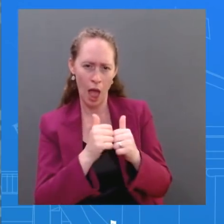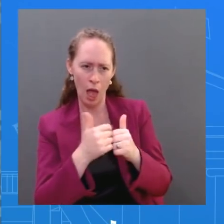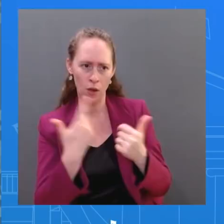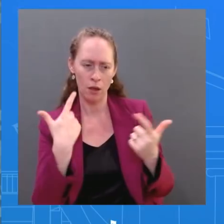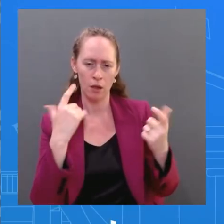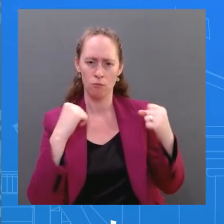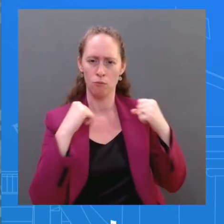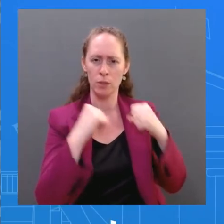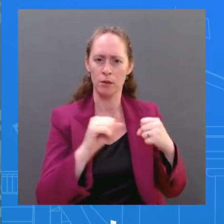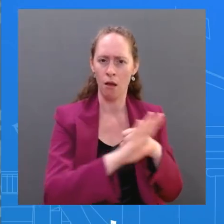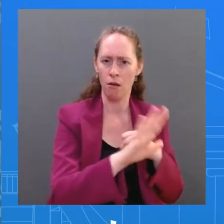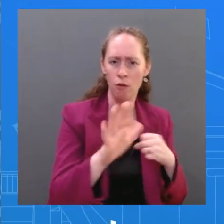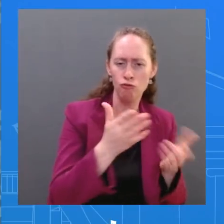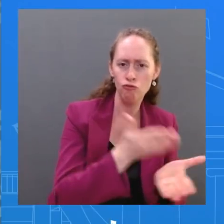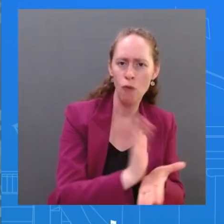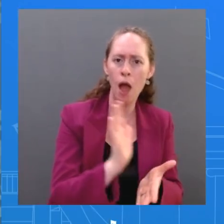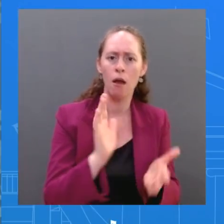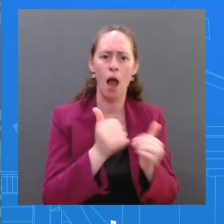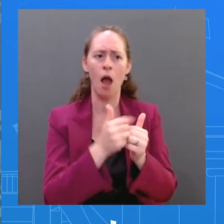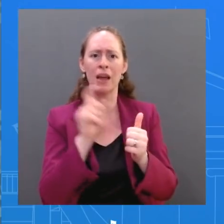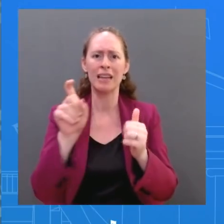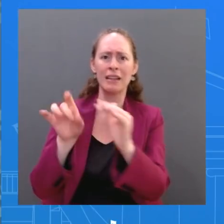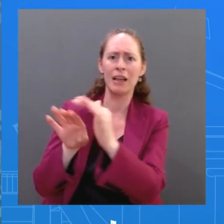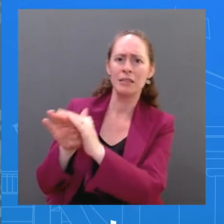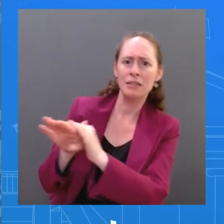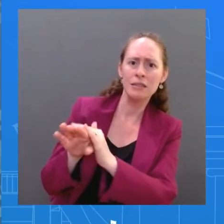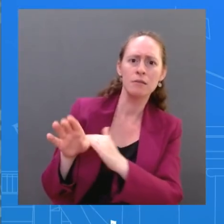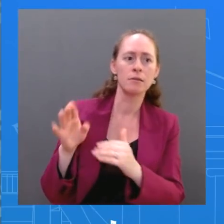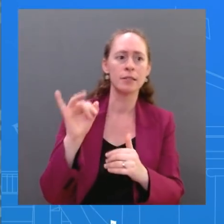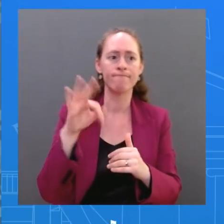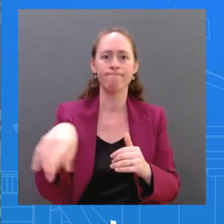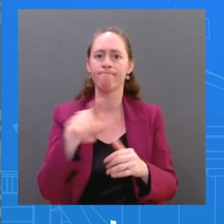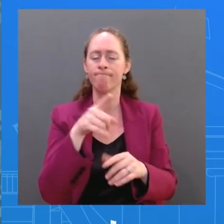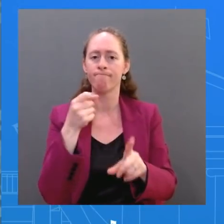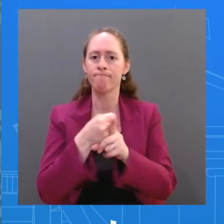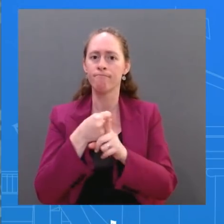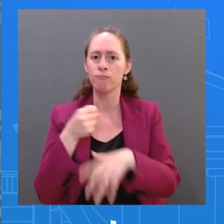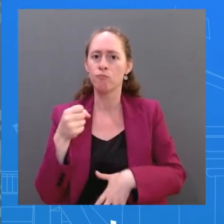So, again, we're going to continue to review. I don't have anything at this time. The Press: Given that -- that it's based on regulation,